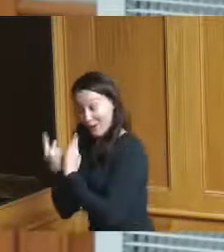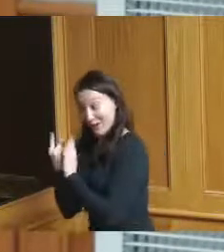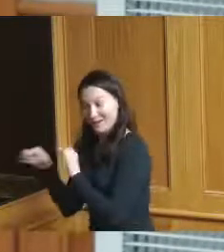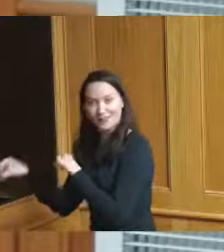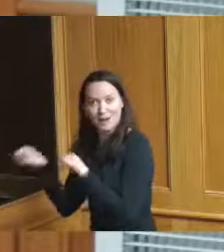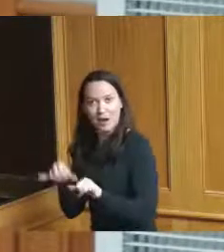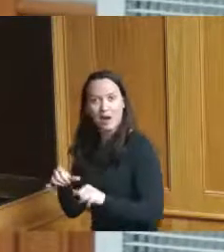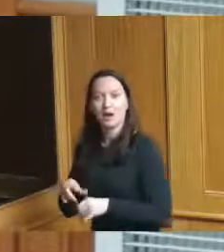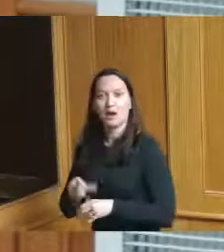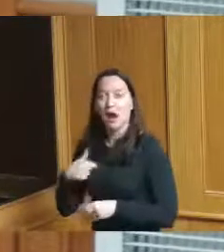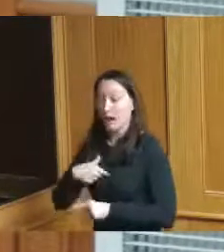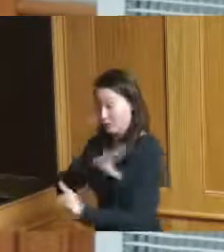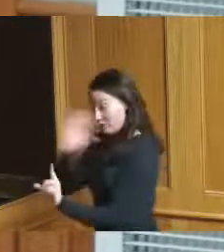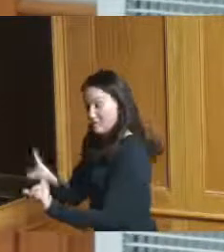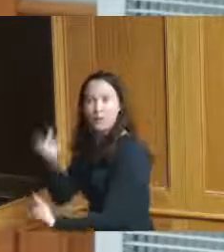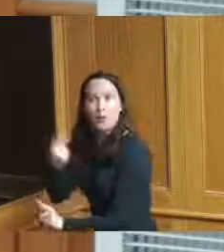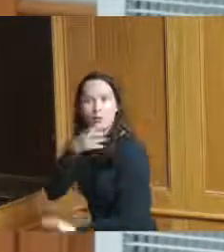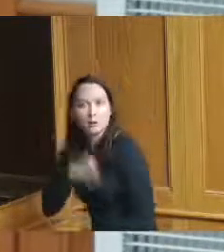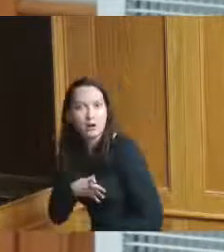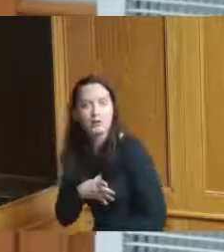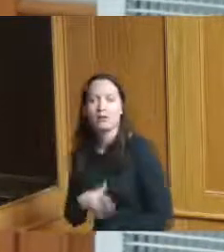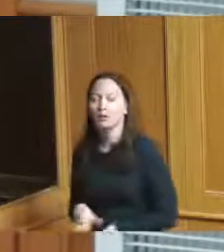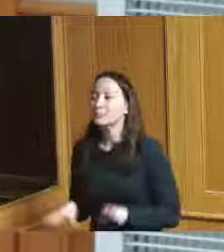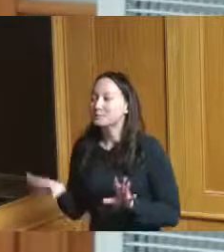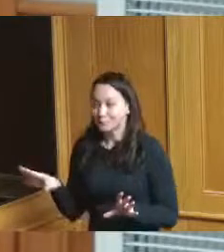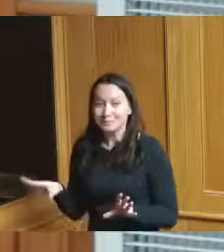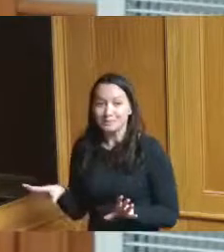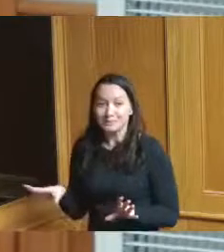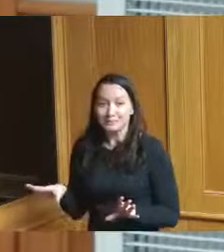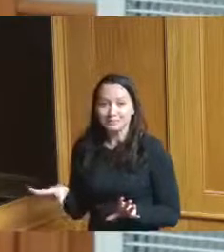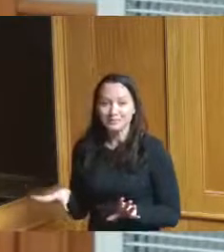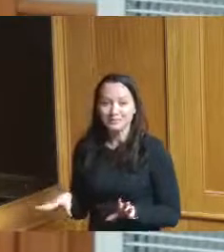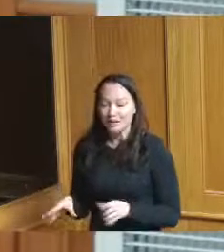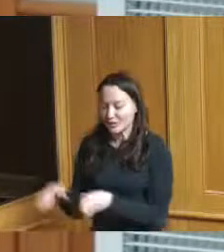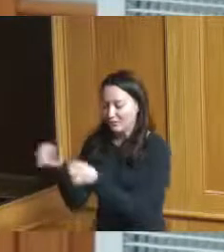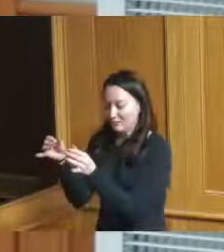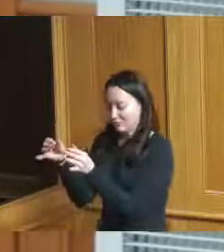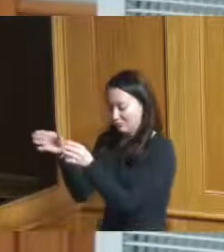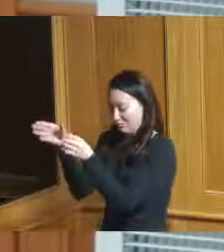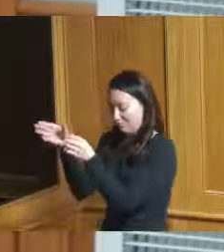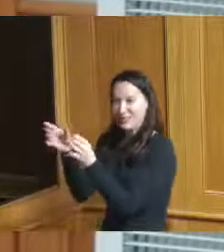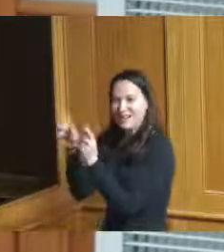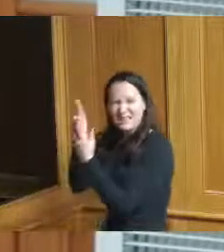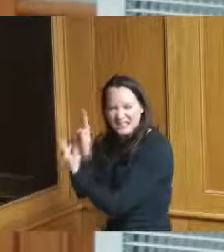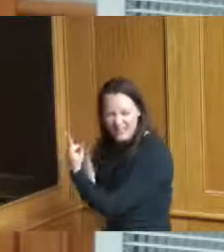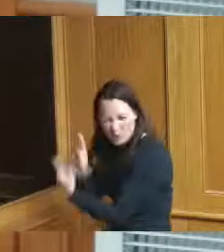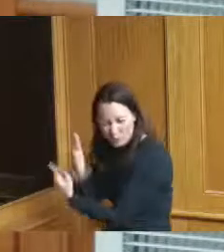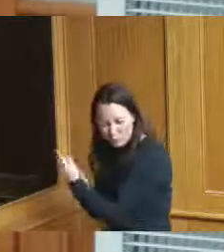actually converted one woman it was a it was a individual session versus a group we had we talked